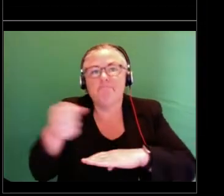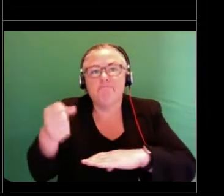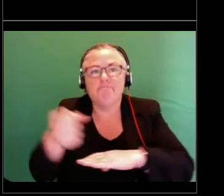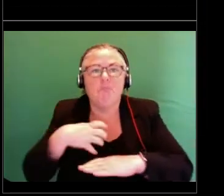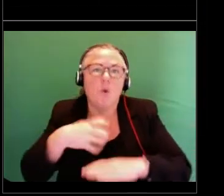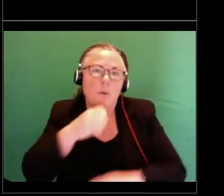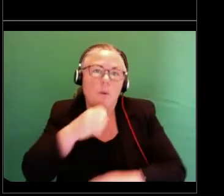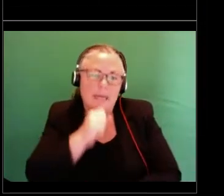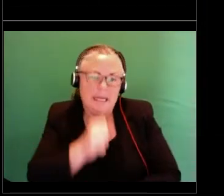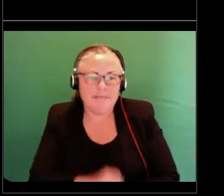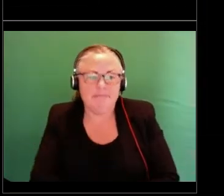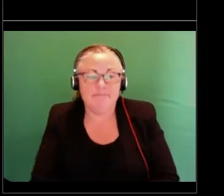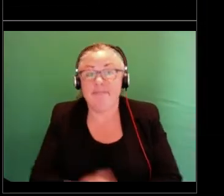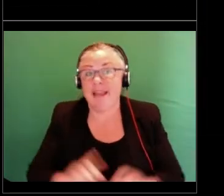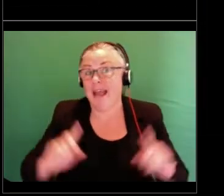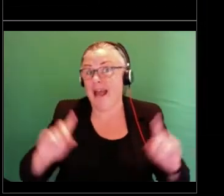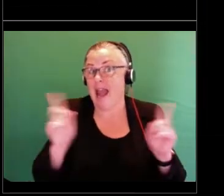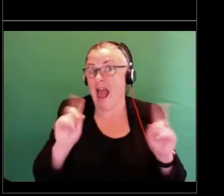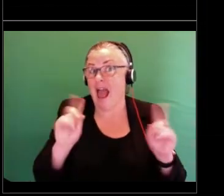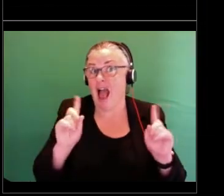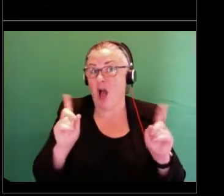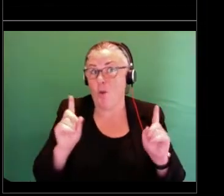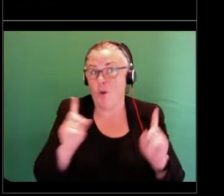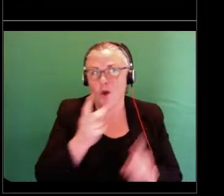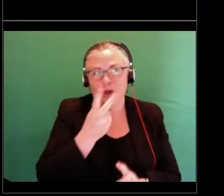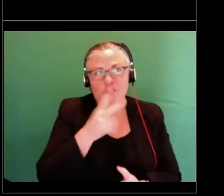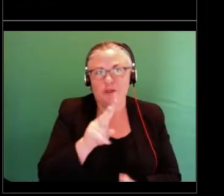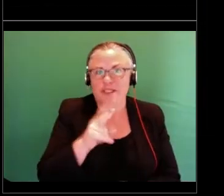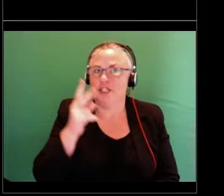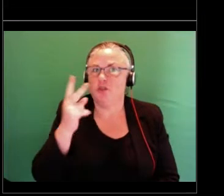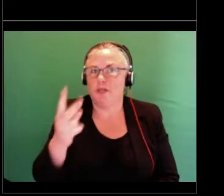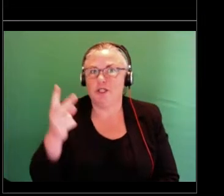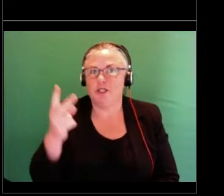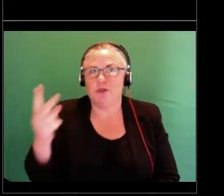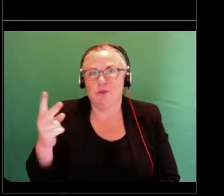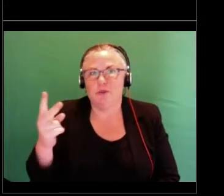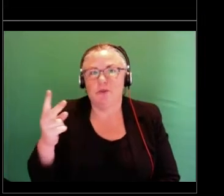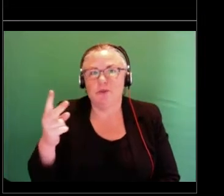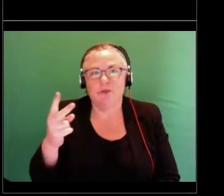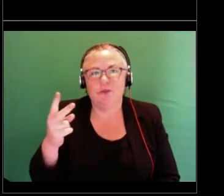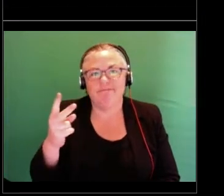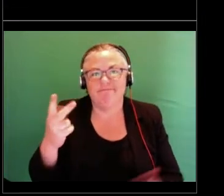work in tandem together, of course, with the clients consent, that we can work together